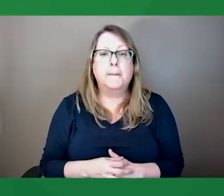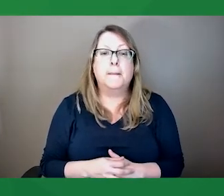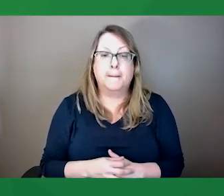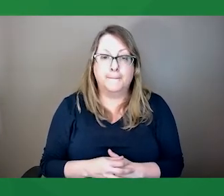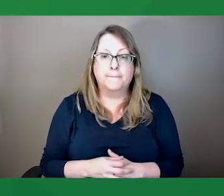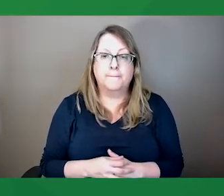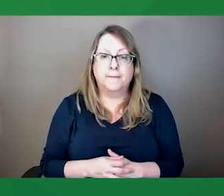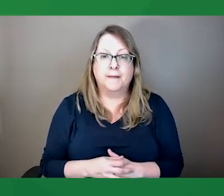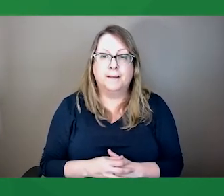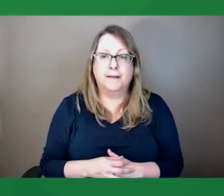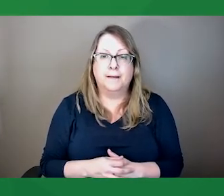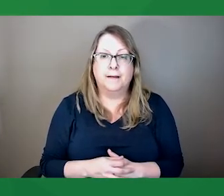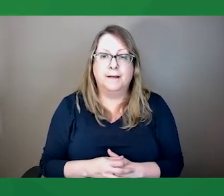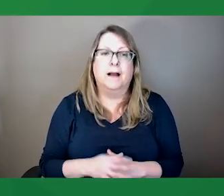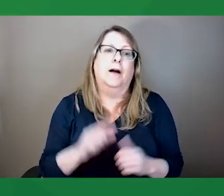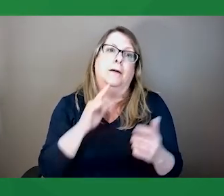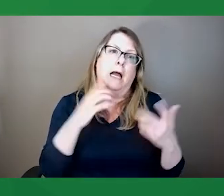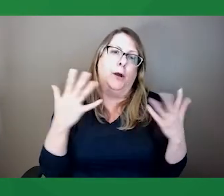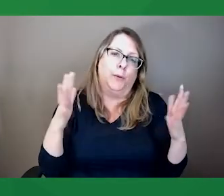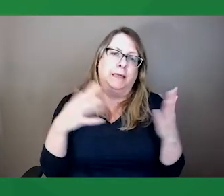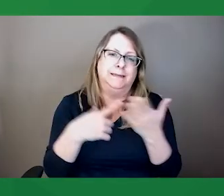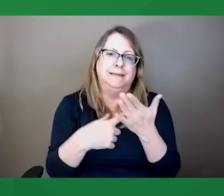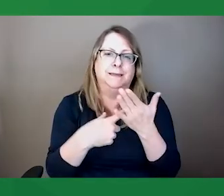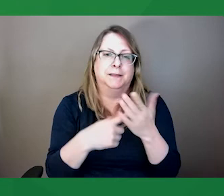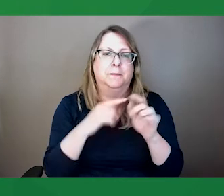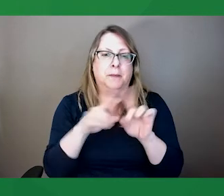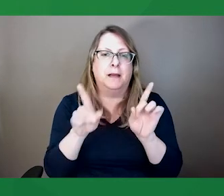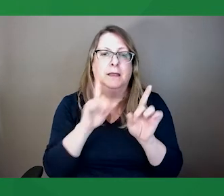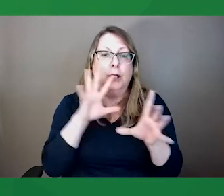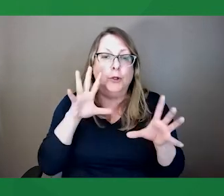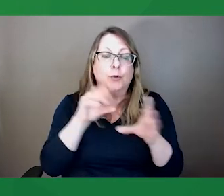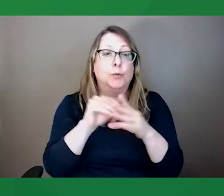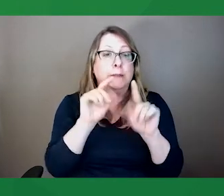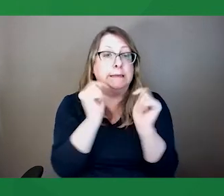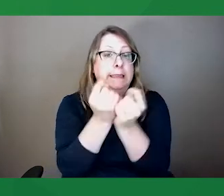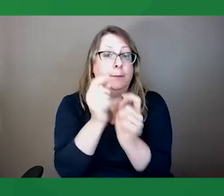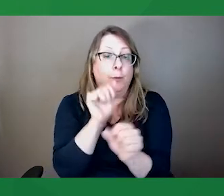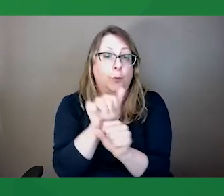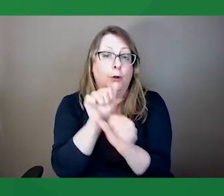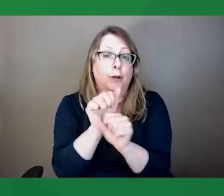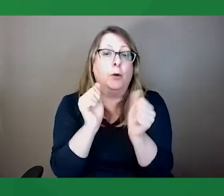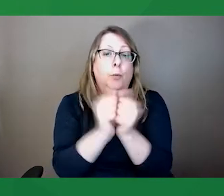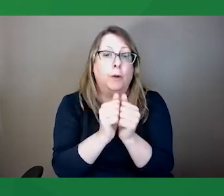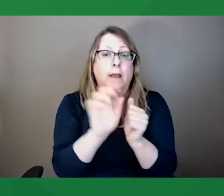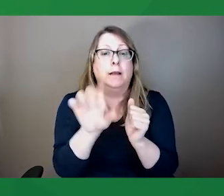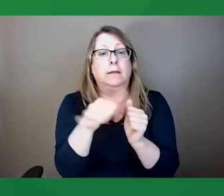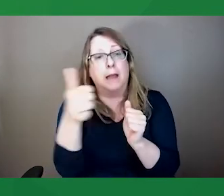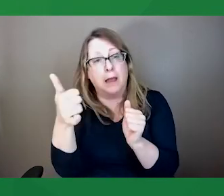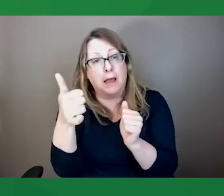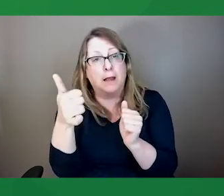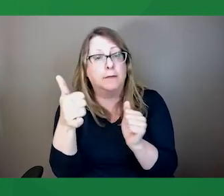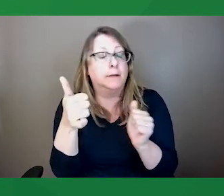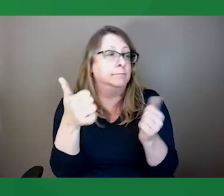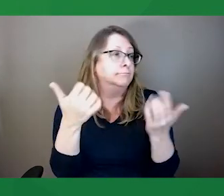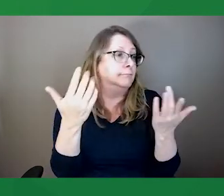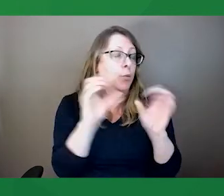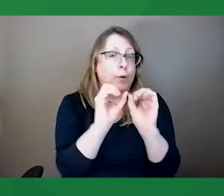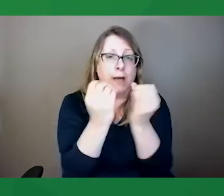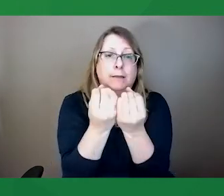Oh, actually I went into this one as well is pretty much that, that also includes getting the team working with the rest of (insignificant), the rest of the organization.